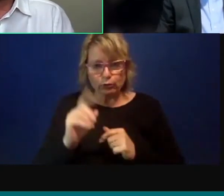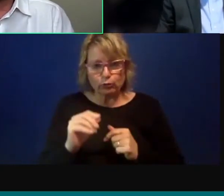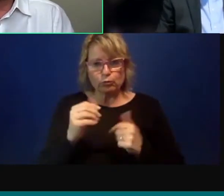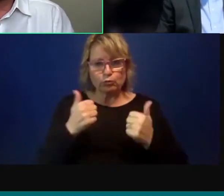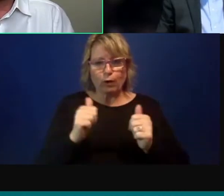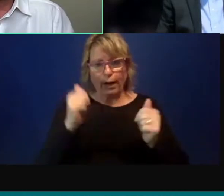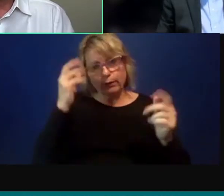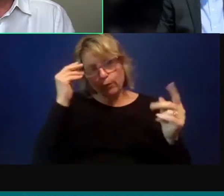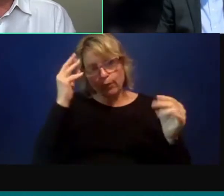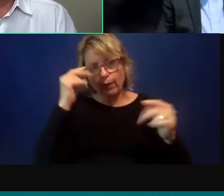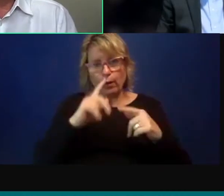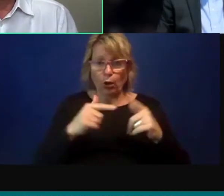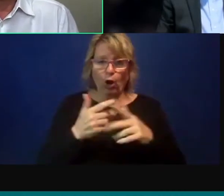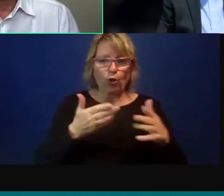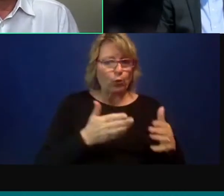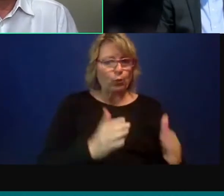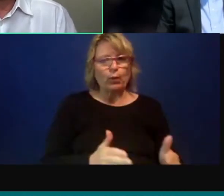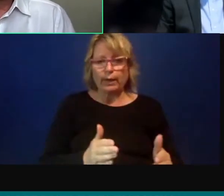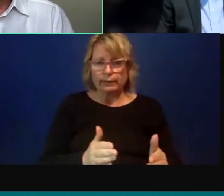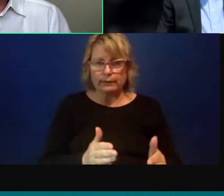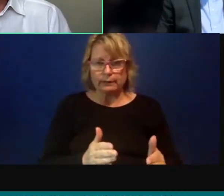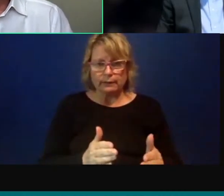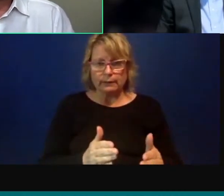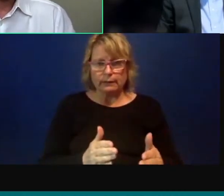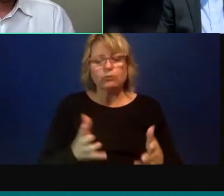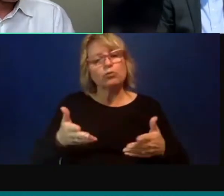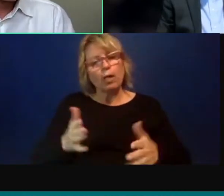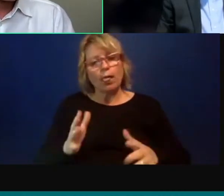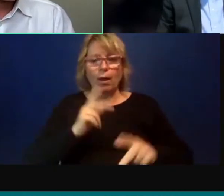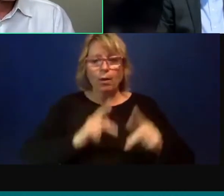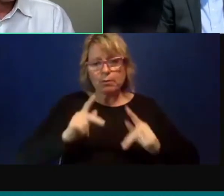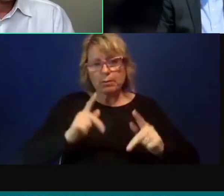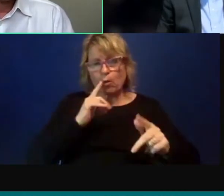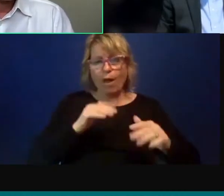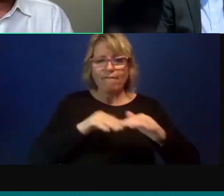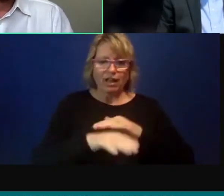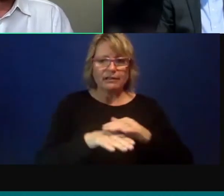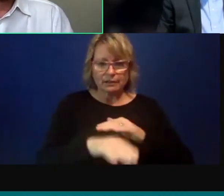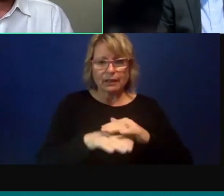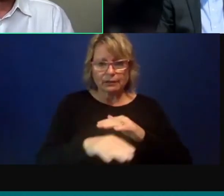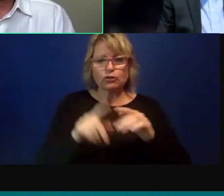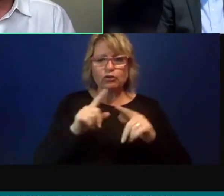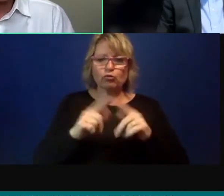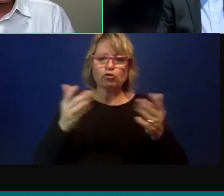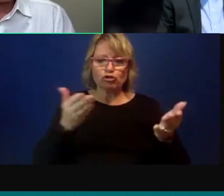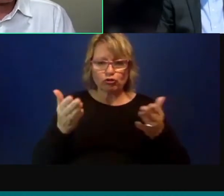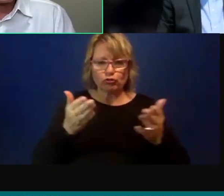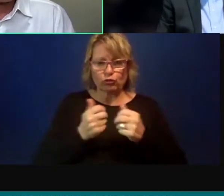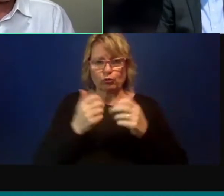about, are there ways to allow people to have access to the services without breaking the bank?